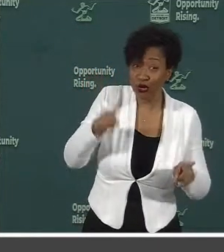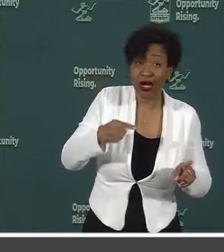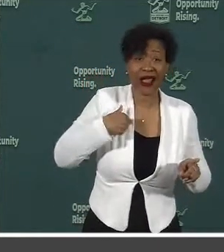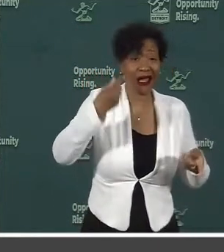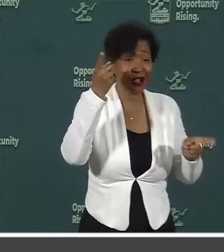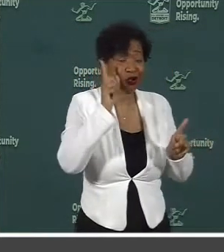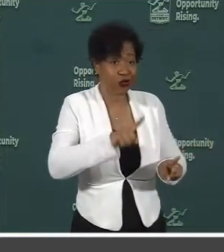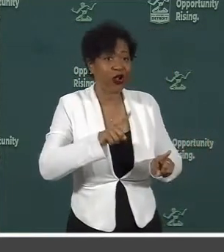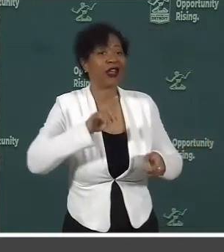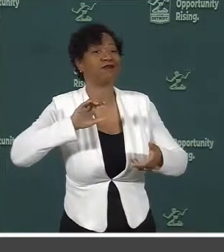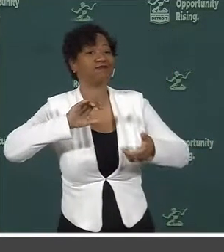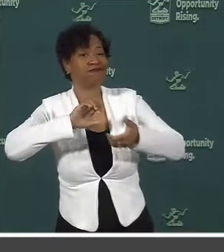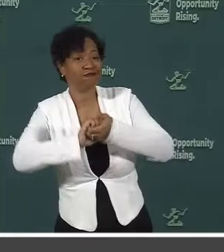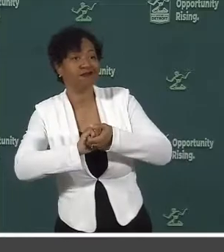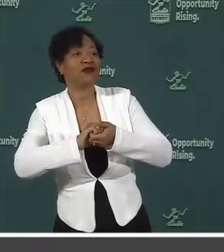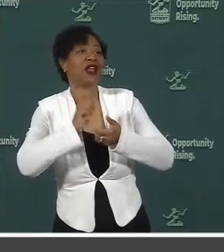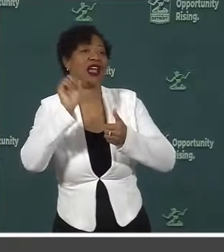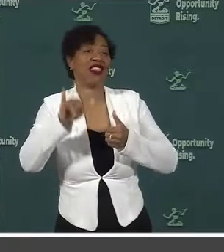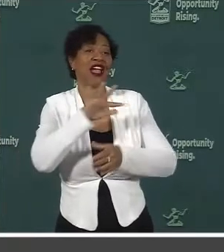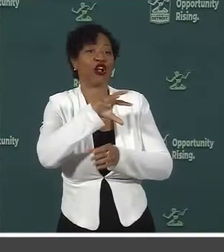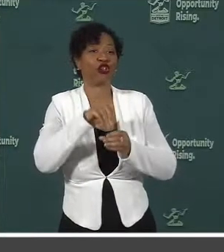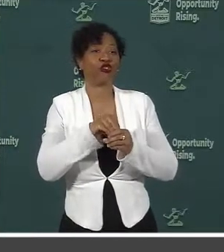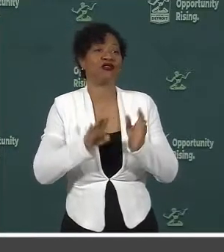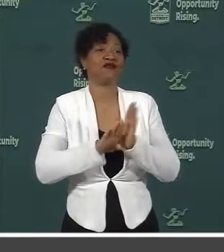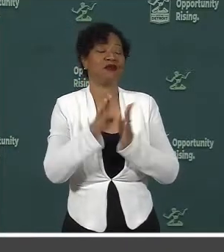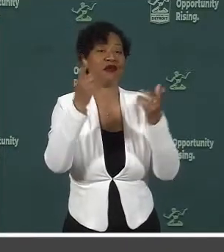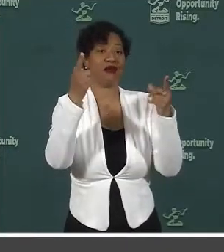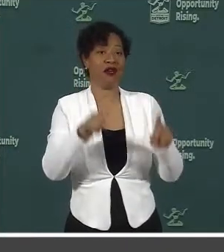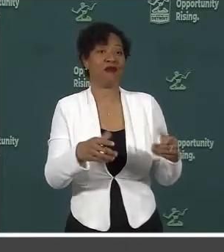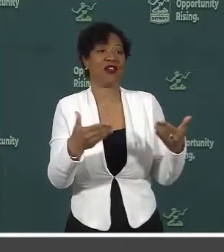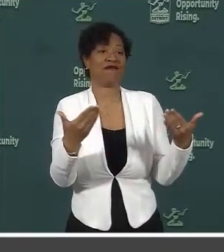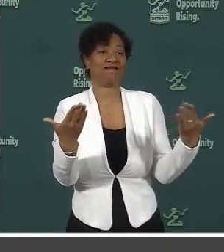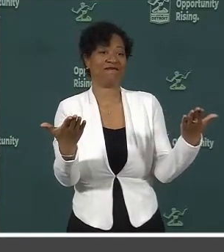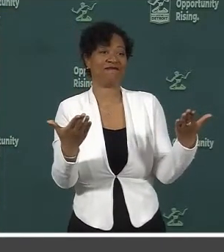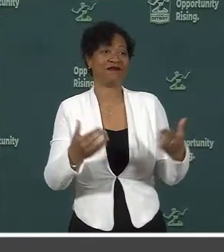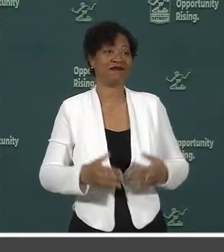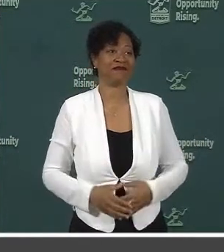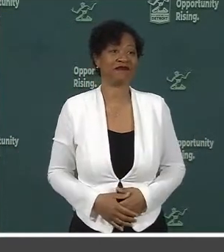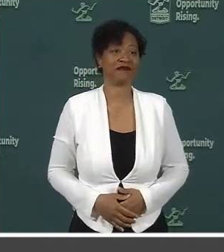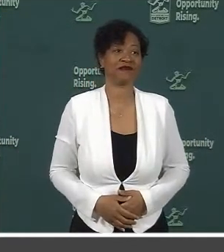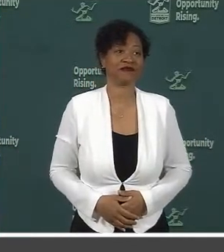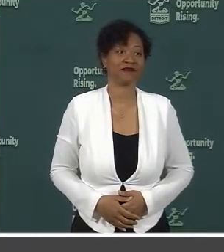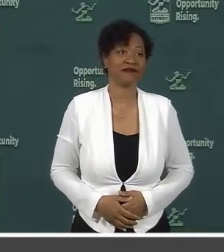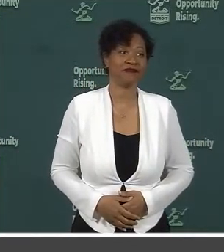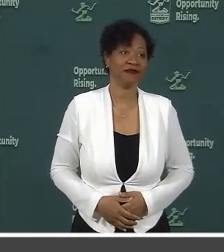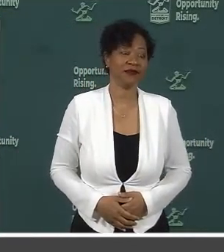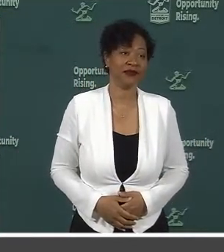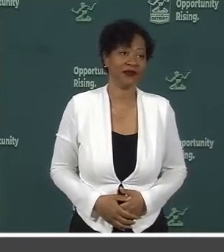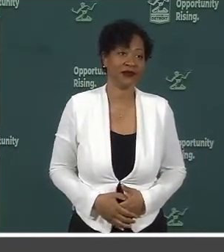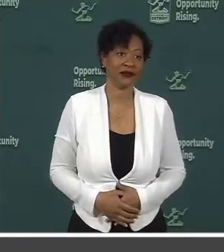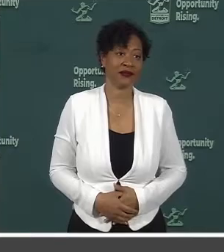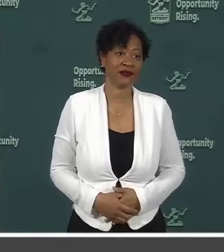DEVELOPMENT LOOKS LIKE WE HAVE